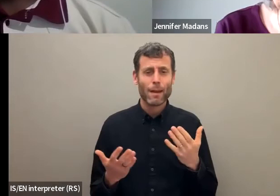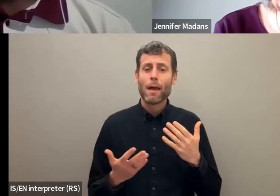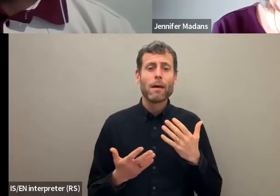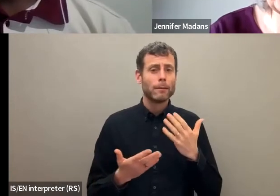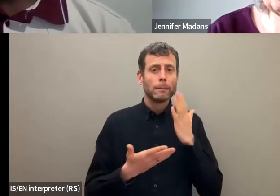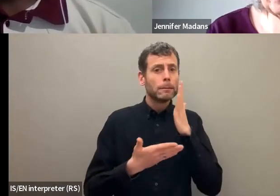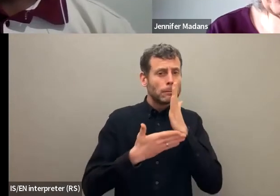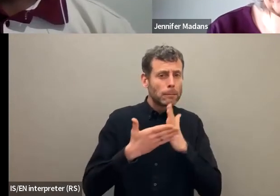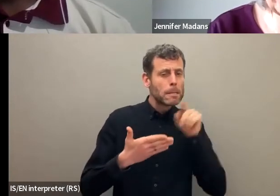Mohammed Ali Loutfy: Jennifer for is yours.